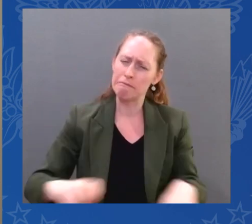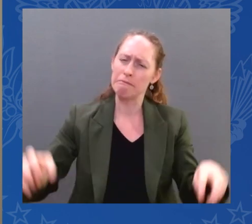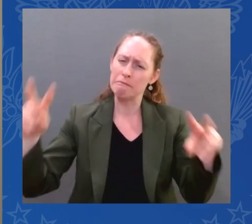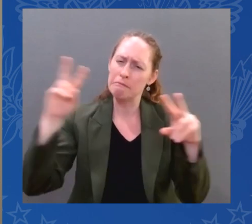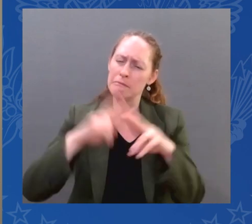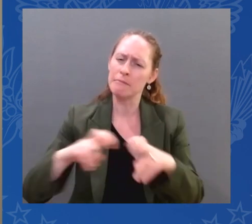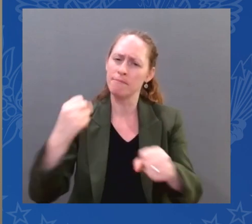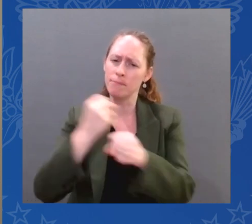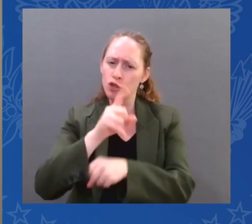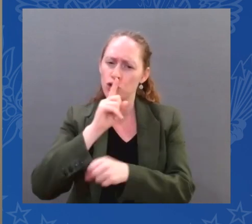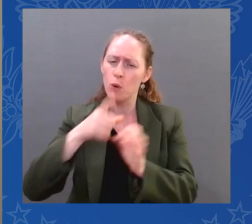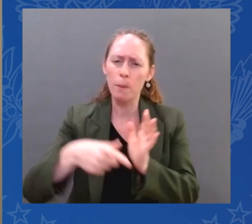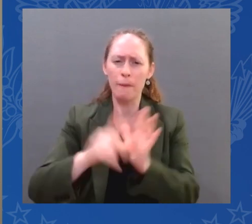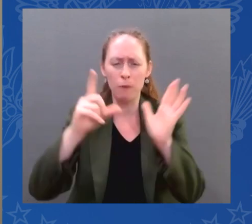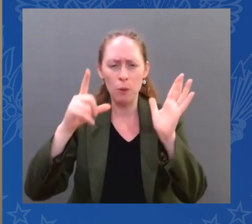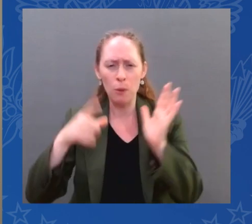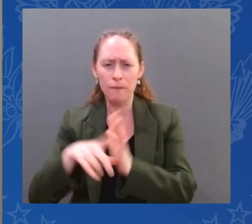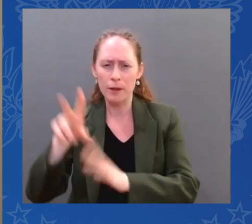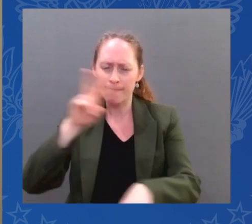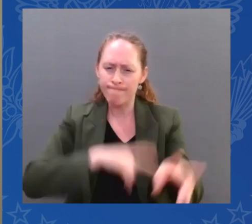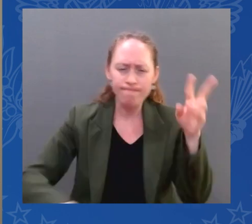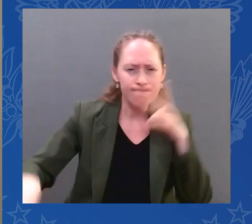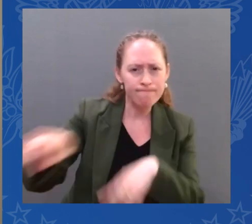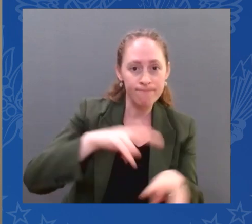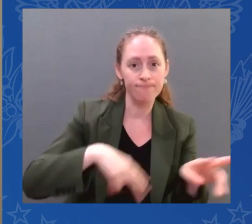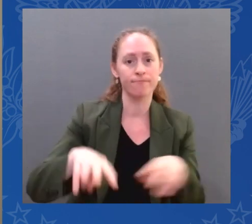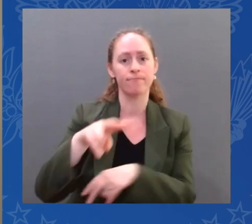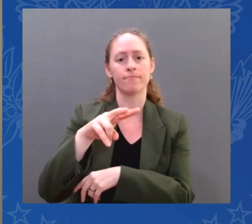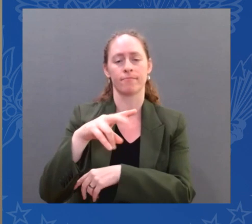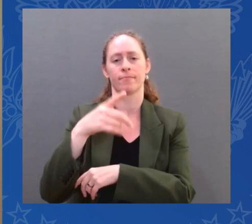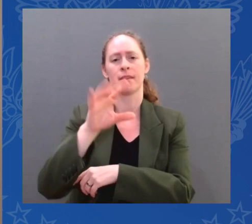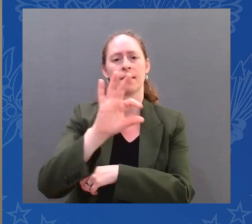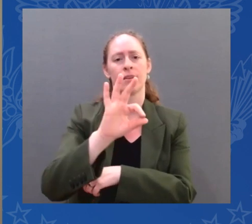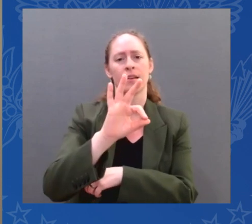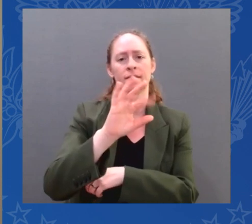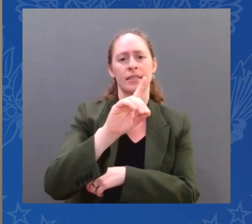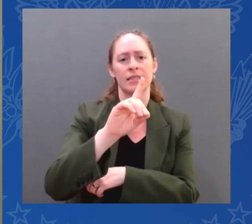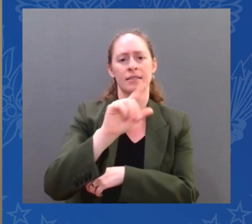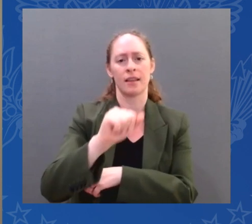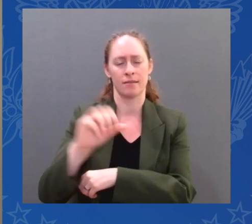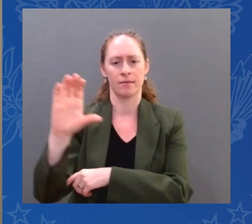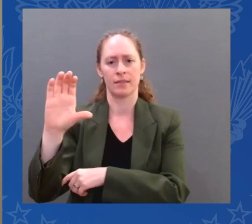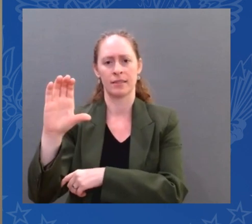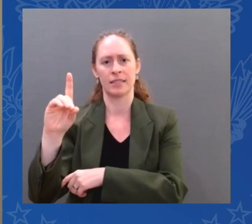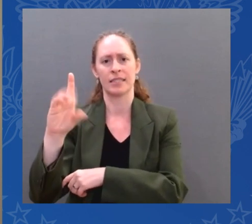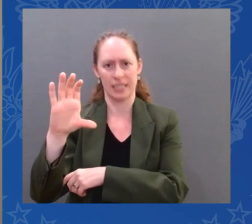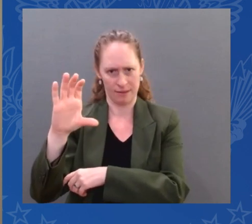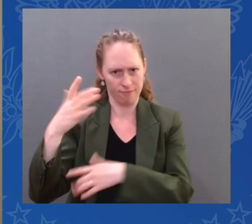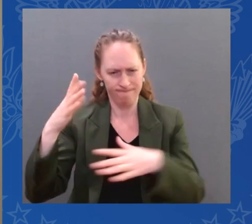and the Centers for Disease Control and Prevention -- the CDC. But I know some parents might have questions.